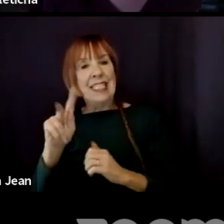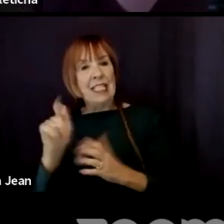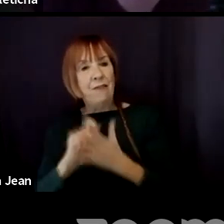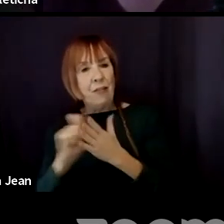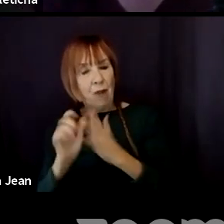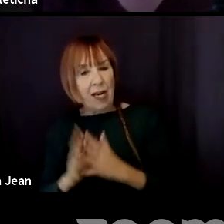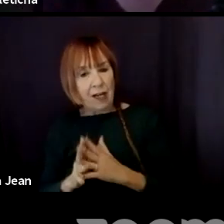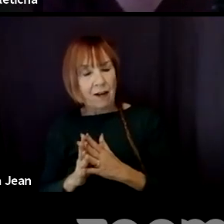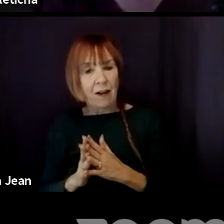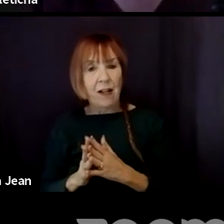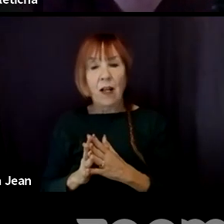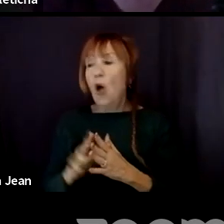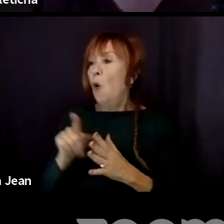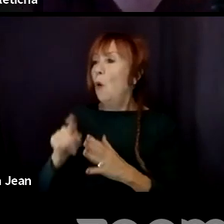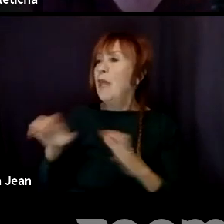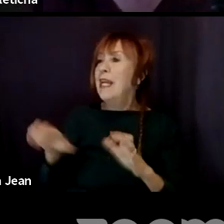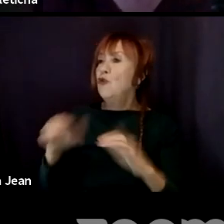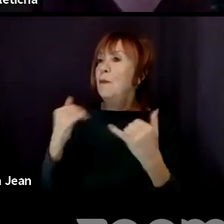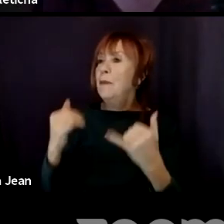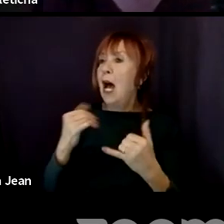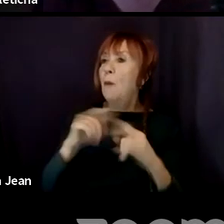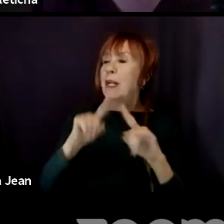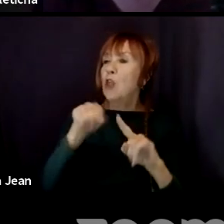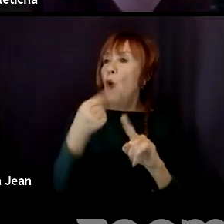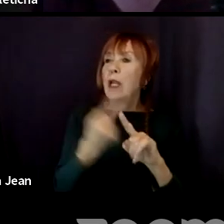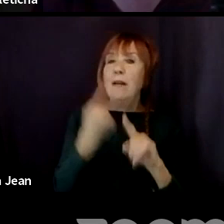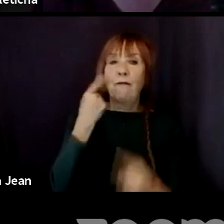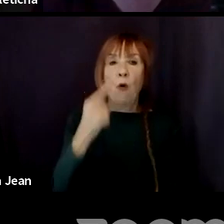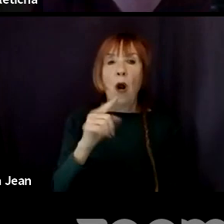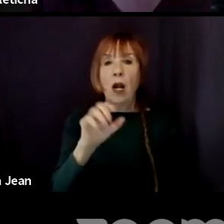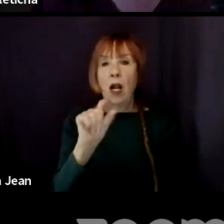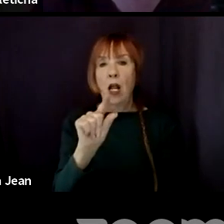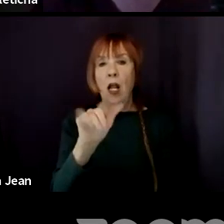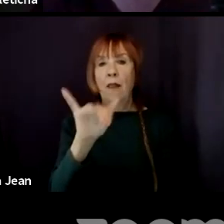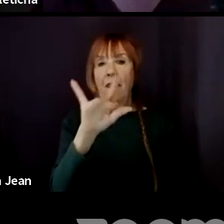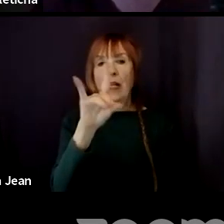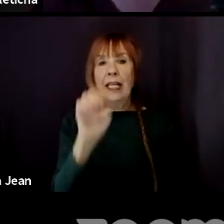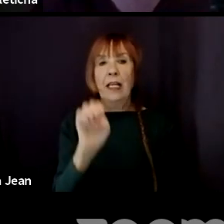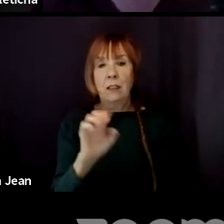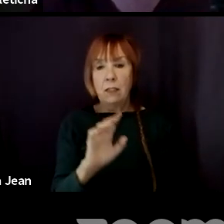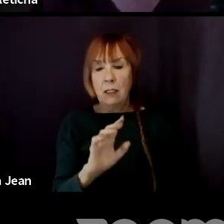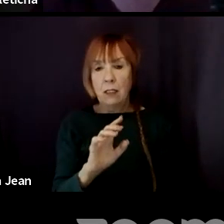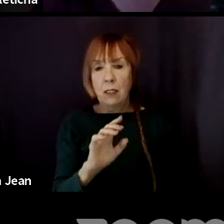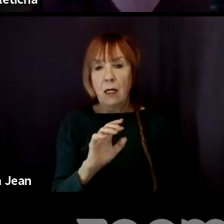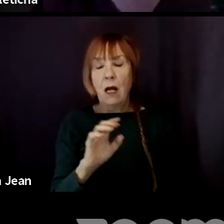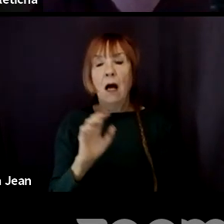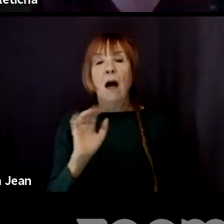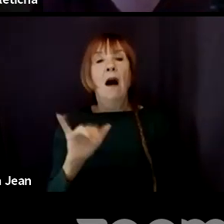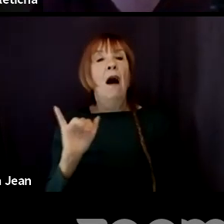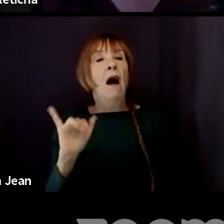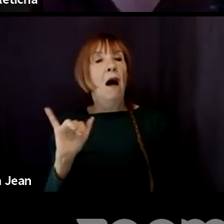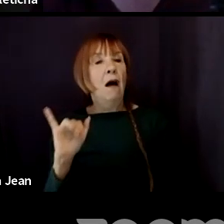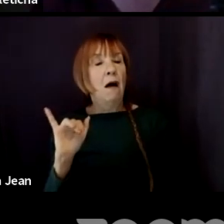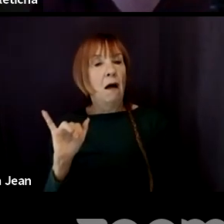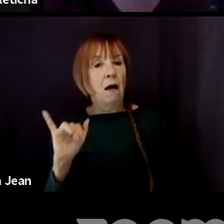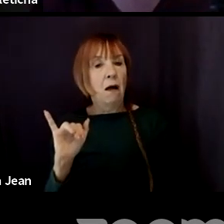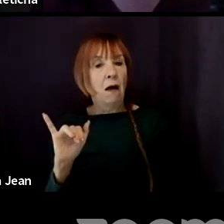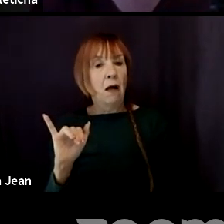Well, they do them now just for the guild. Okay, gotcha. Right. Yeah, no, so that's an awesome resource